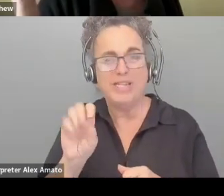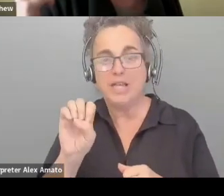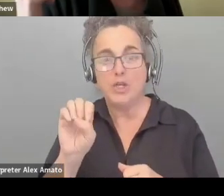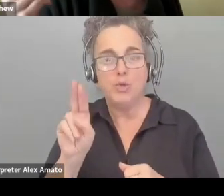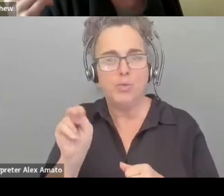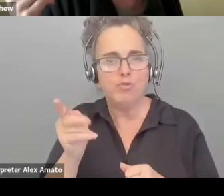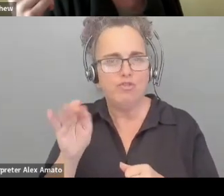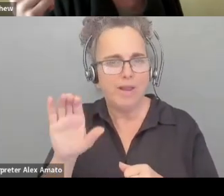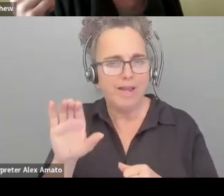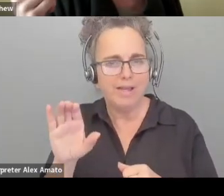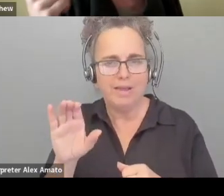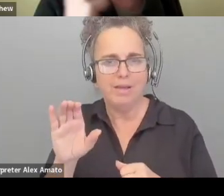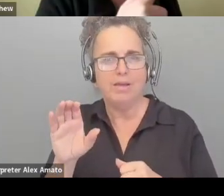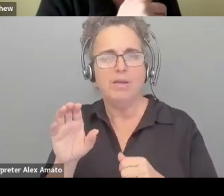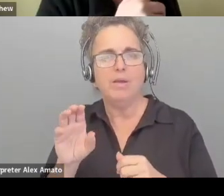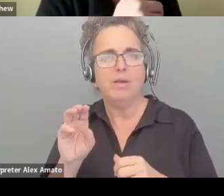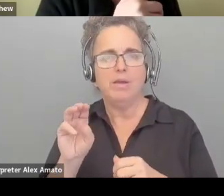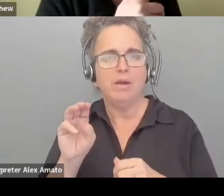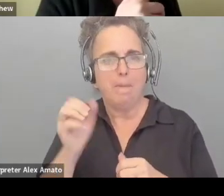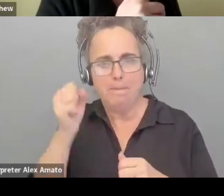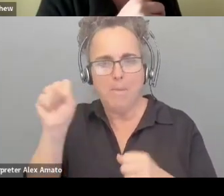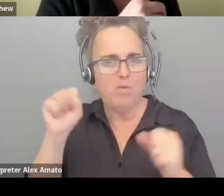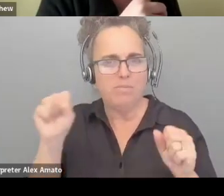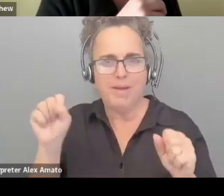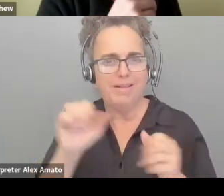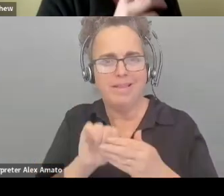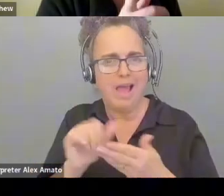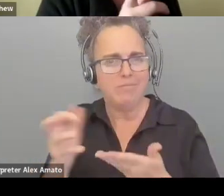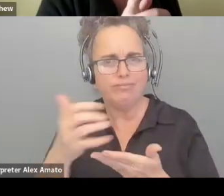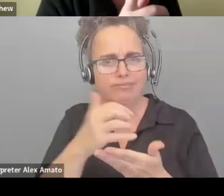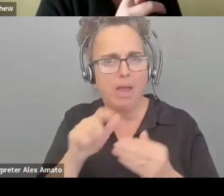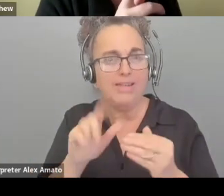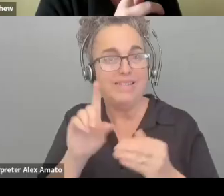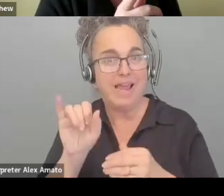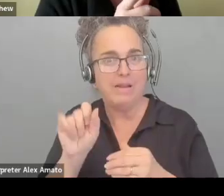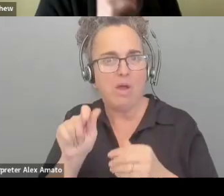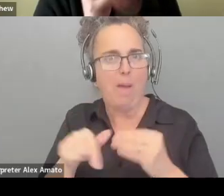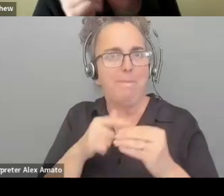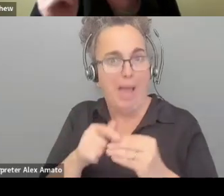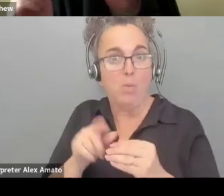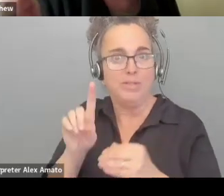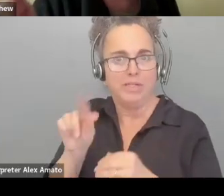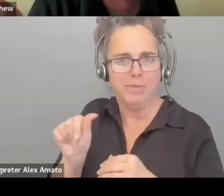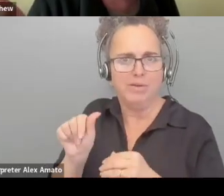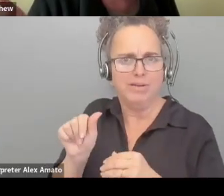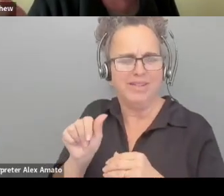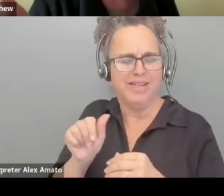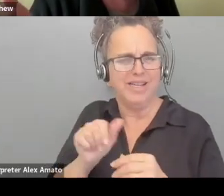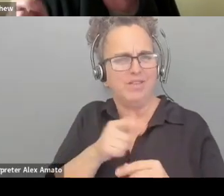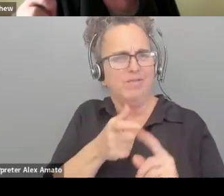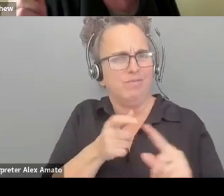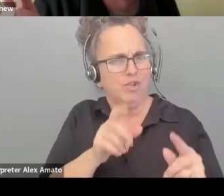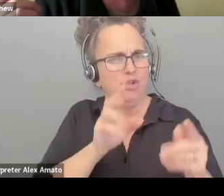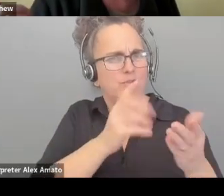that's been scraped about disability reflects a lot of information from non-disabled people often